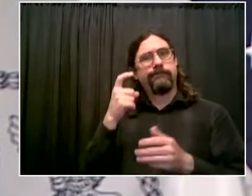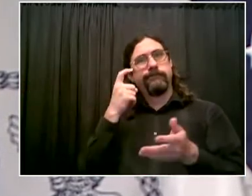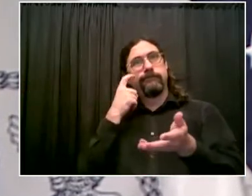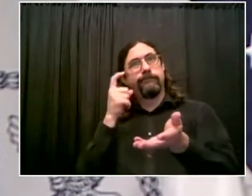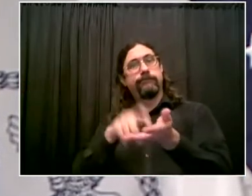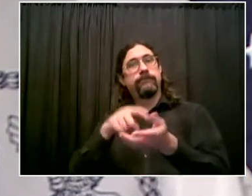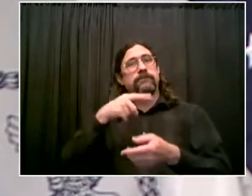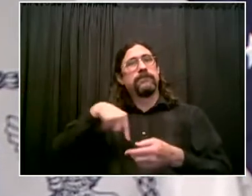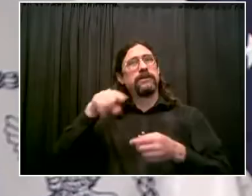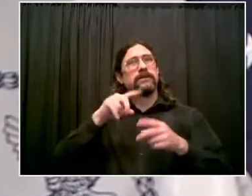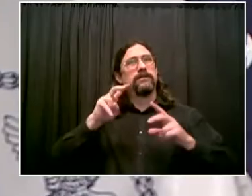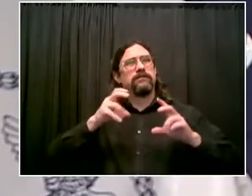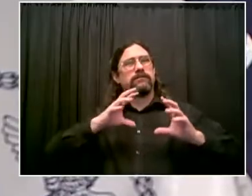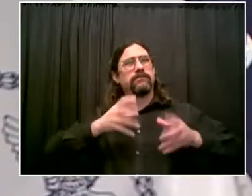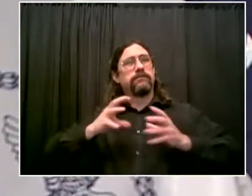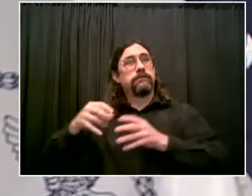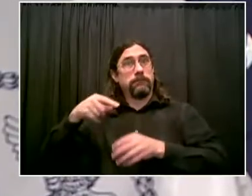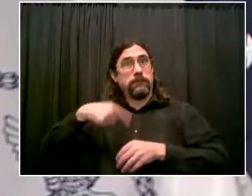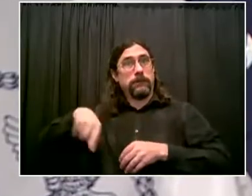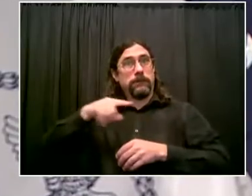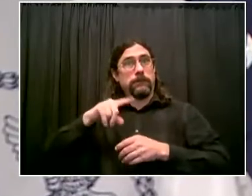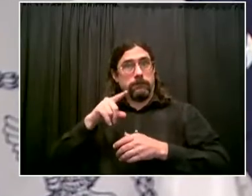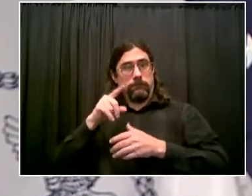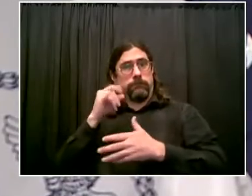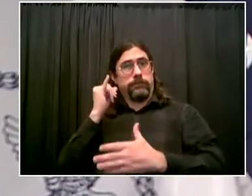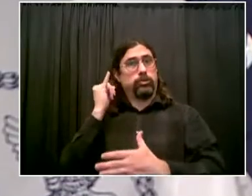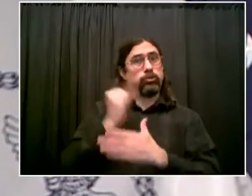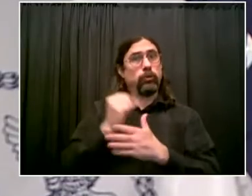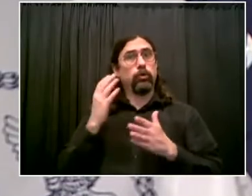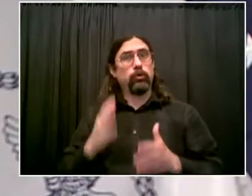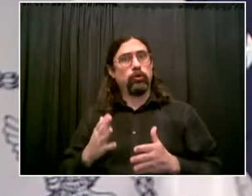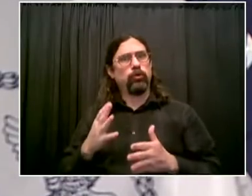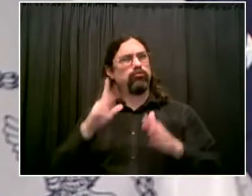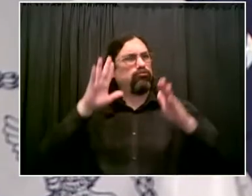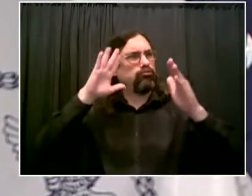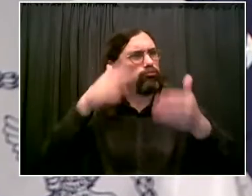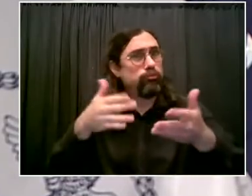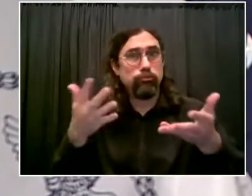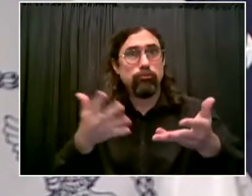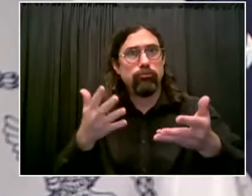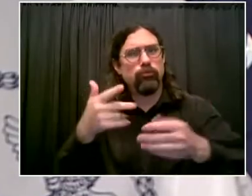VIOLENCE INTERRUPTERS HOW FEWESHI OCCURRED. NOT A PERFECT PATTERN BUT THERE'S PLENTY OF EVIDENCE TO